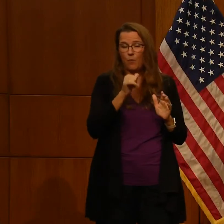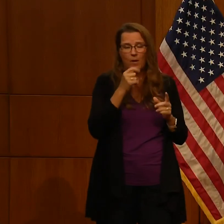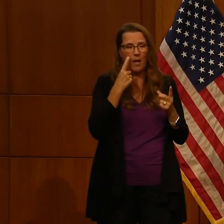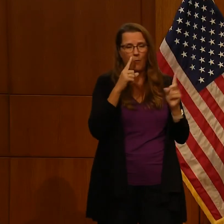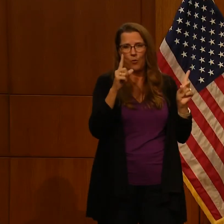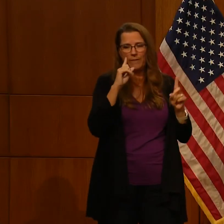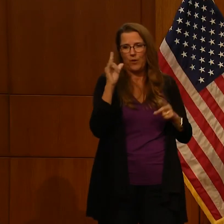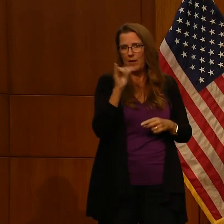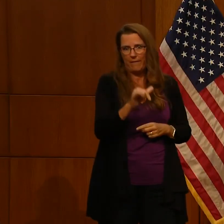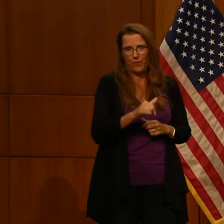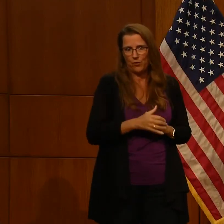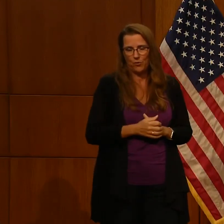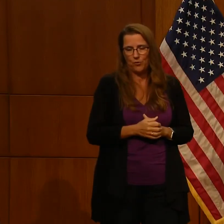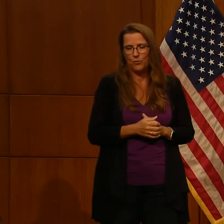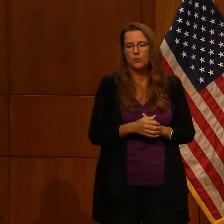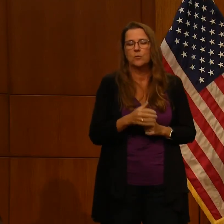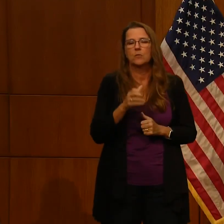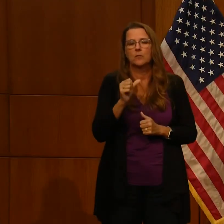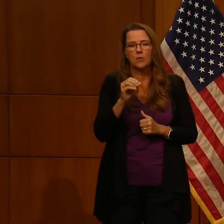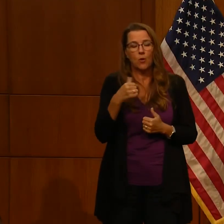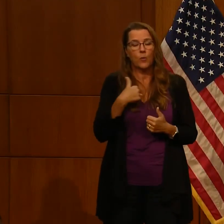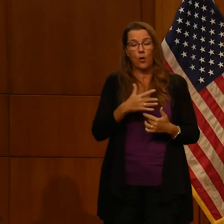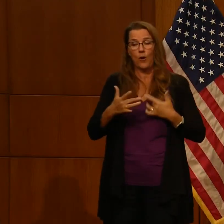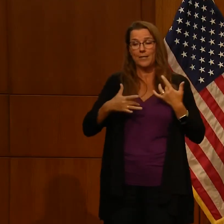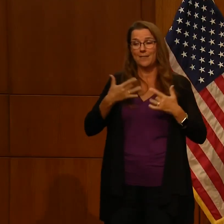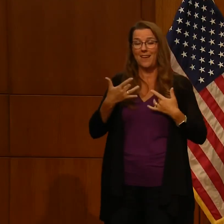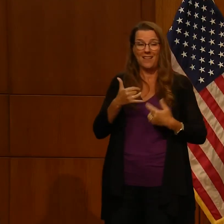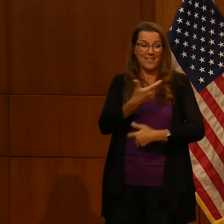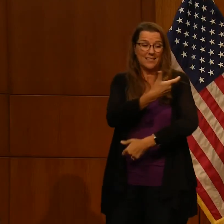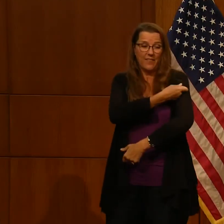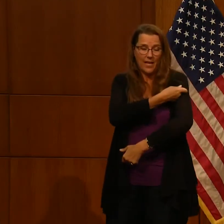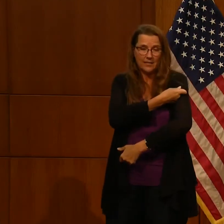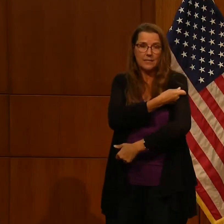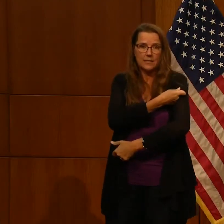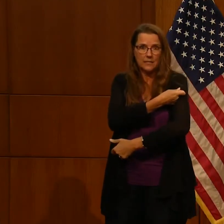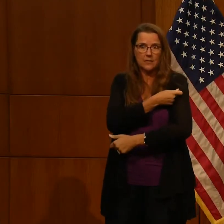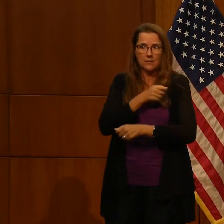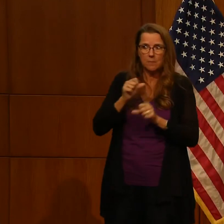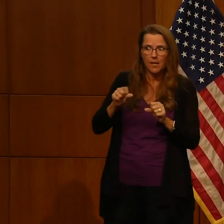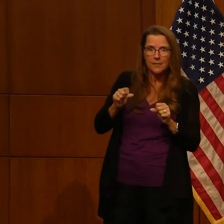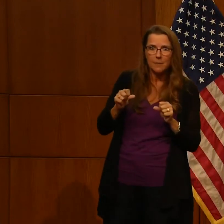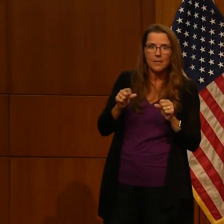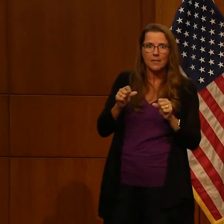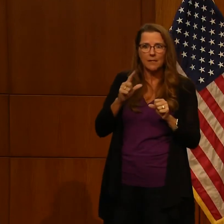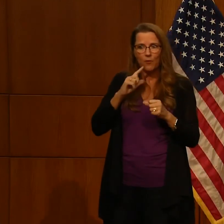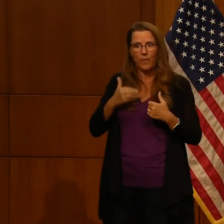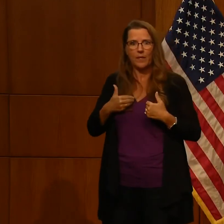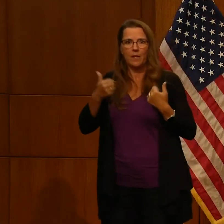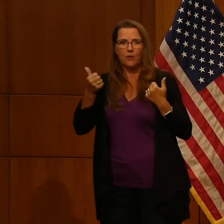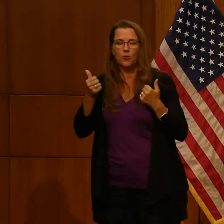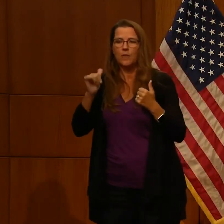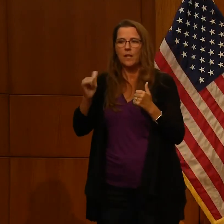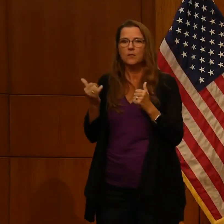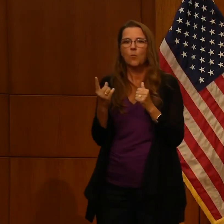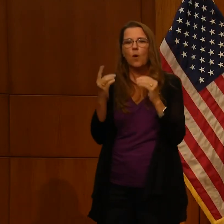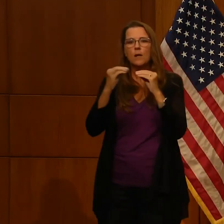THOSE PROCEDURES, BUT WE KNOW THAT THAT WON'T ALWAYS HOLD US. SO WE ARE EXCITED ABOUT THE